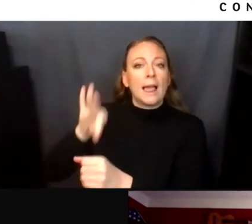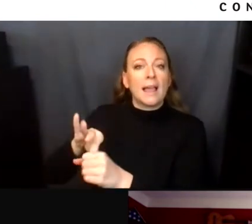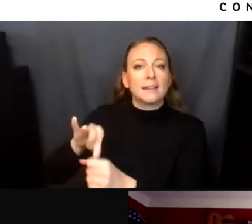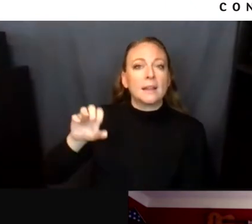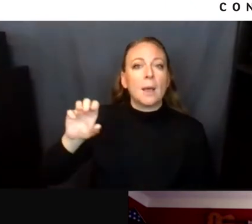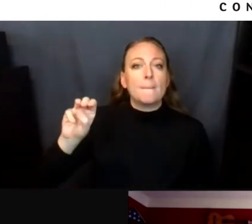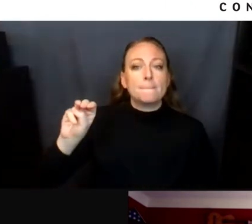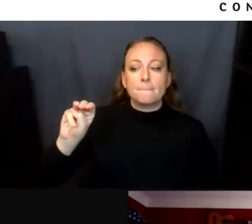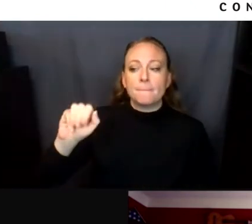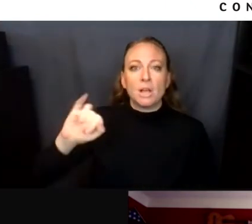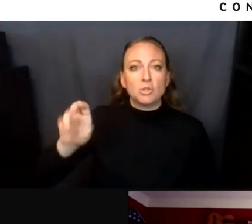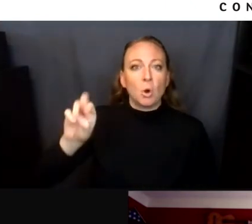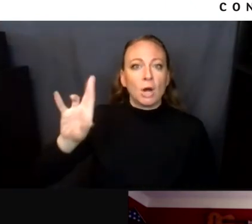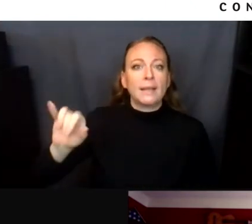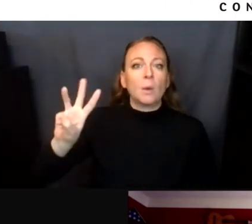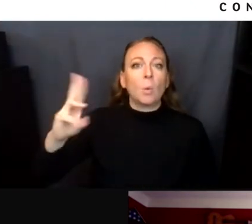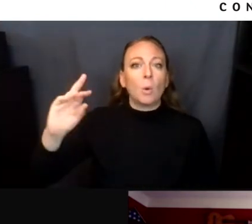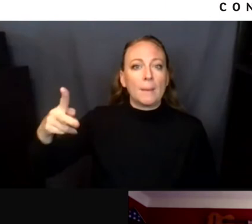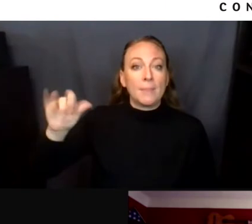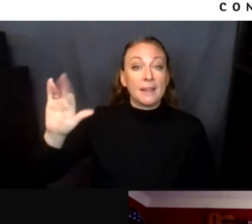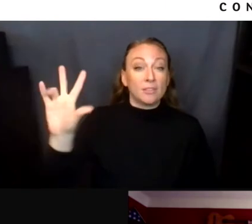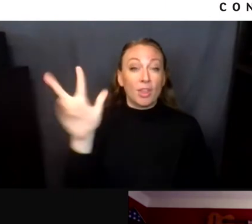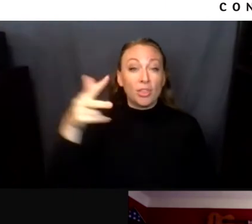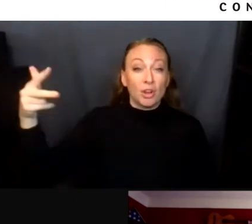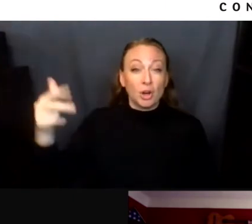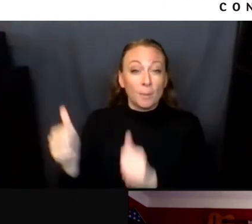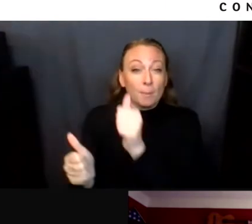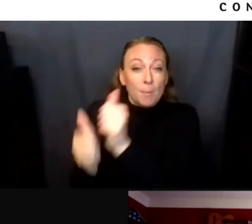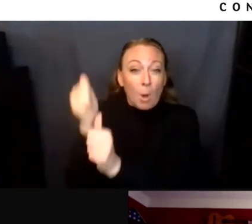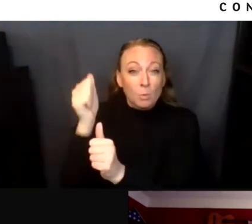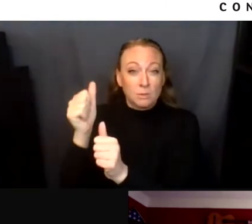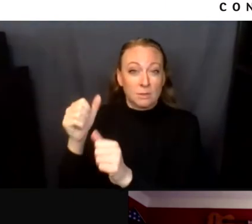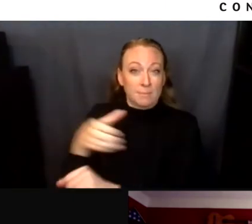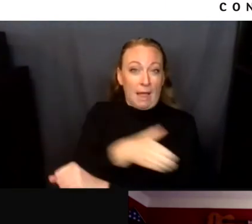in the House of Representatives. After leaving Congress,